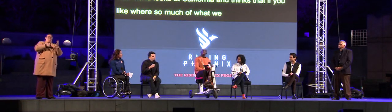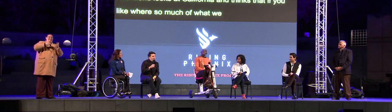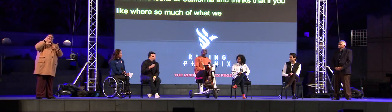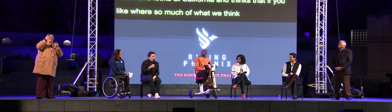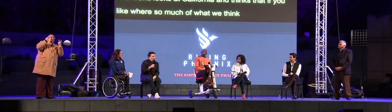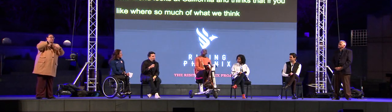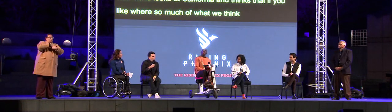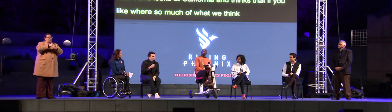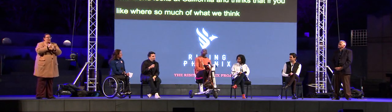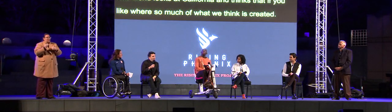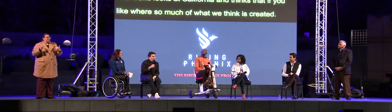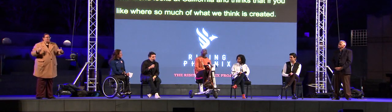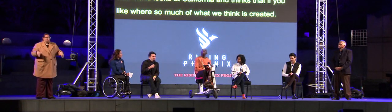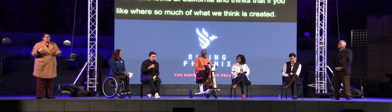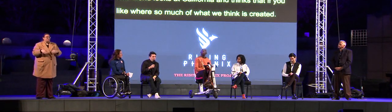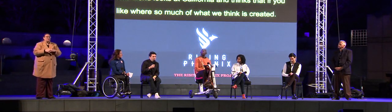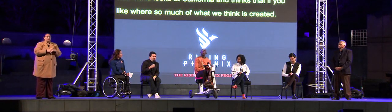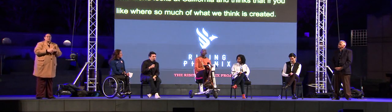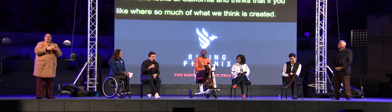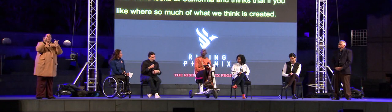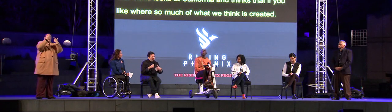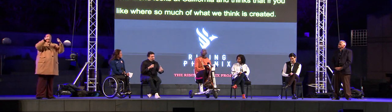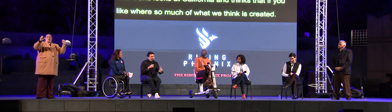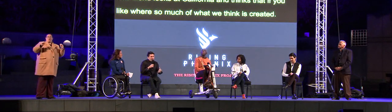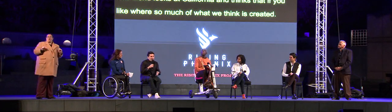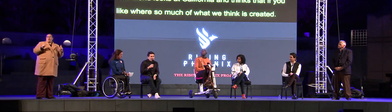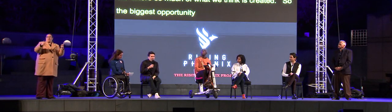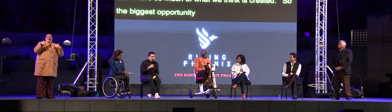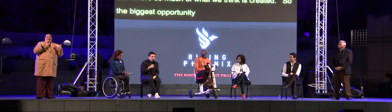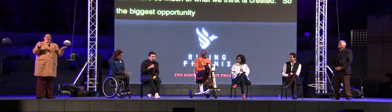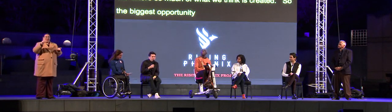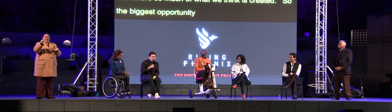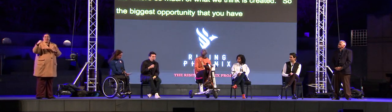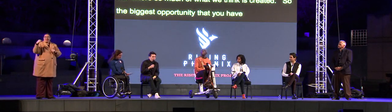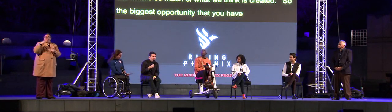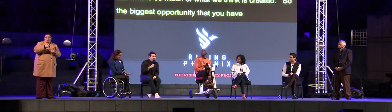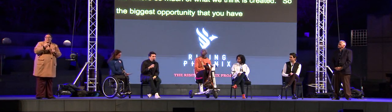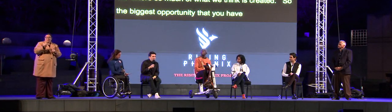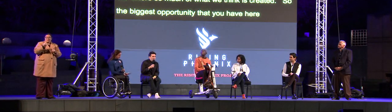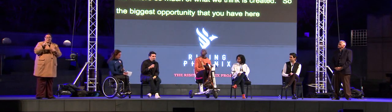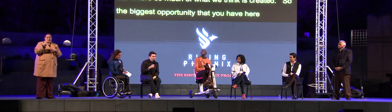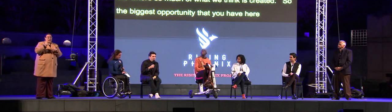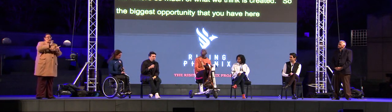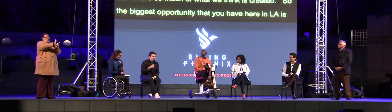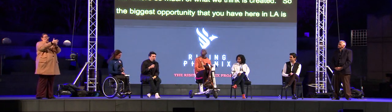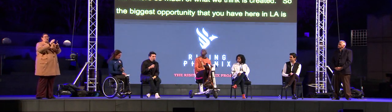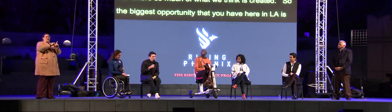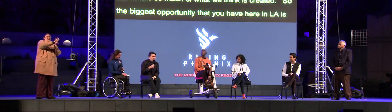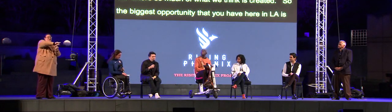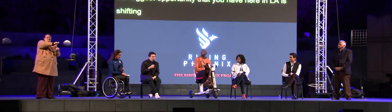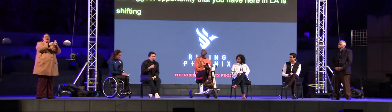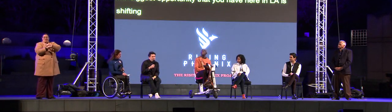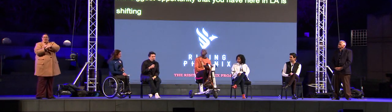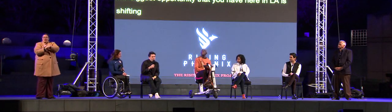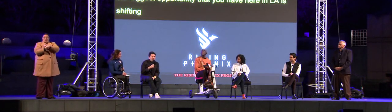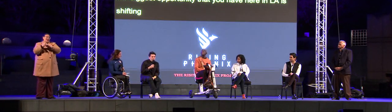So the biggest opportunity that you have here in LA is a shift in culture and, ultimately, a shift in the way